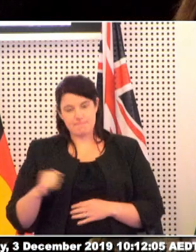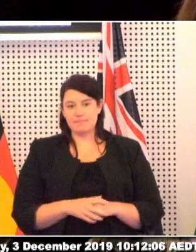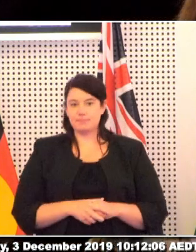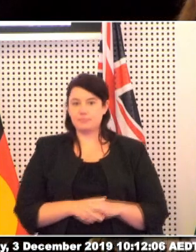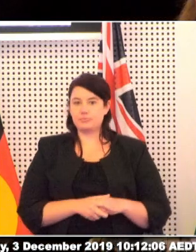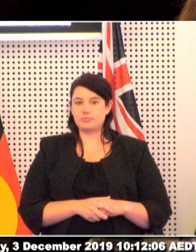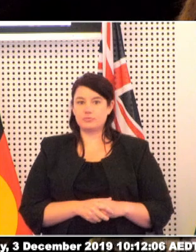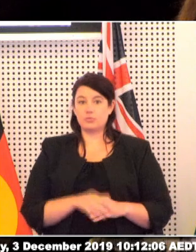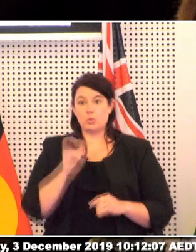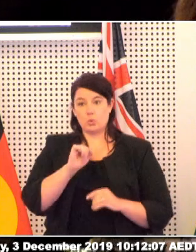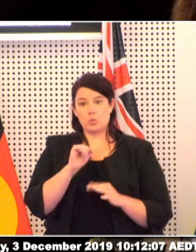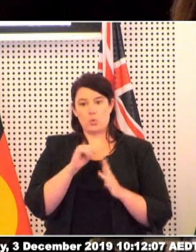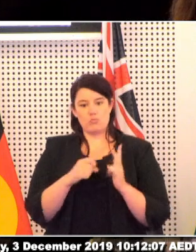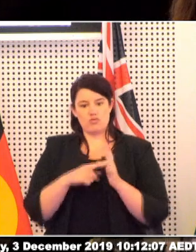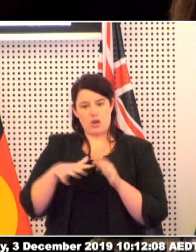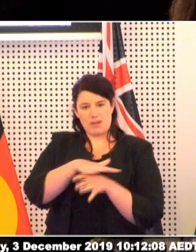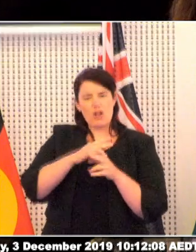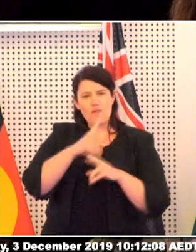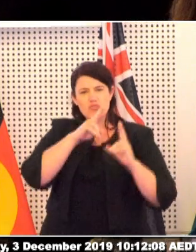What is your primary area of research?